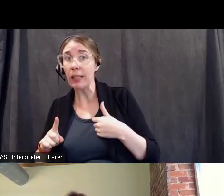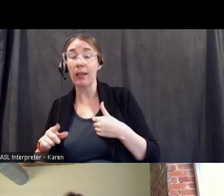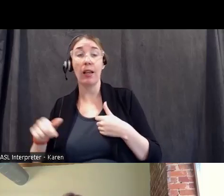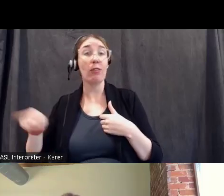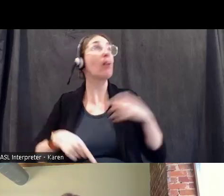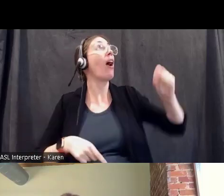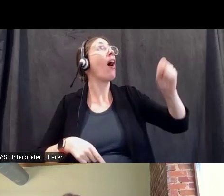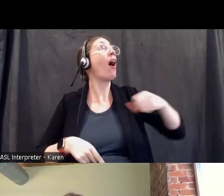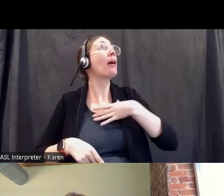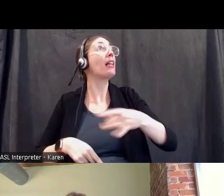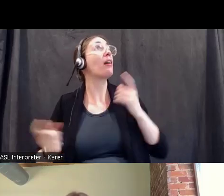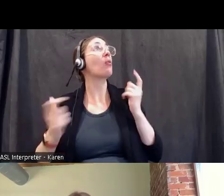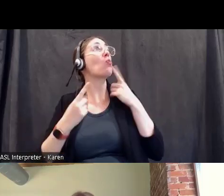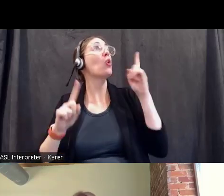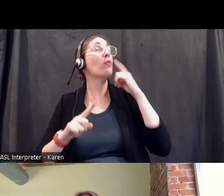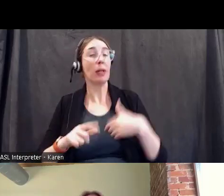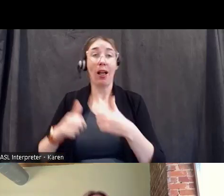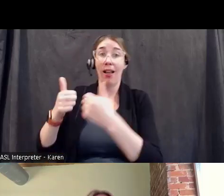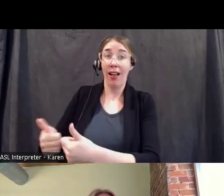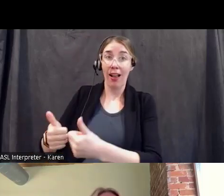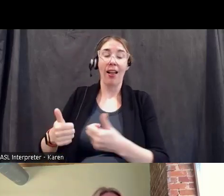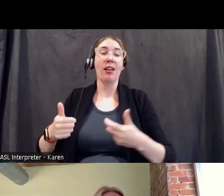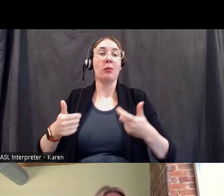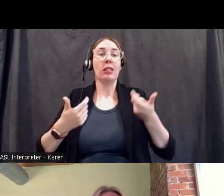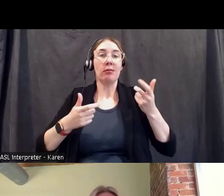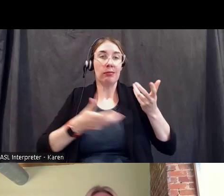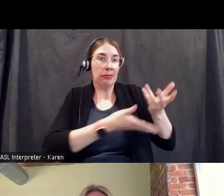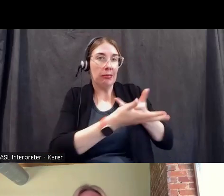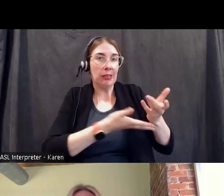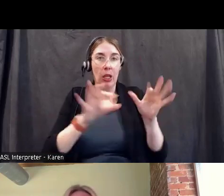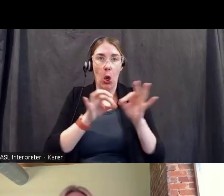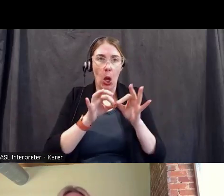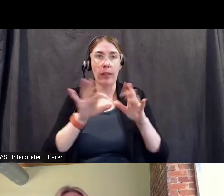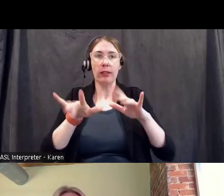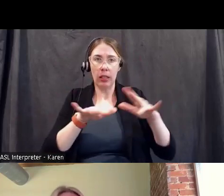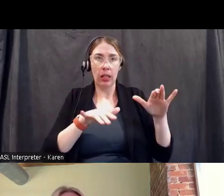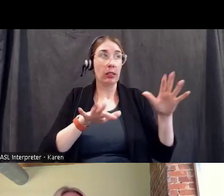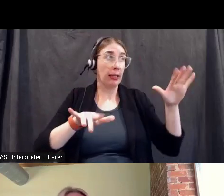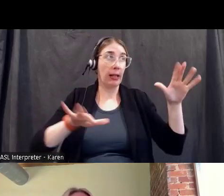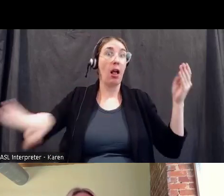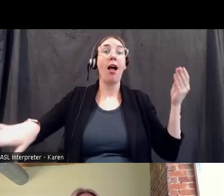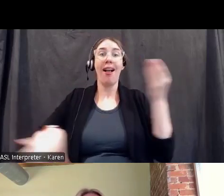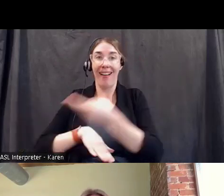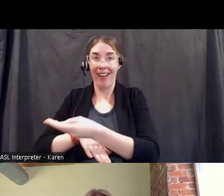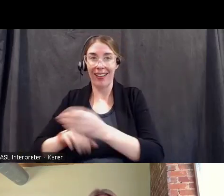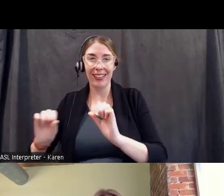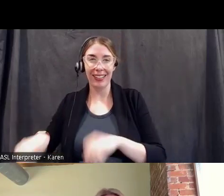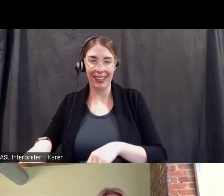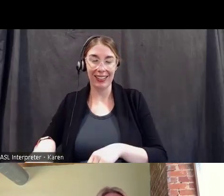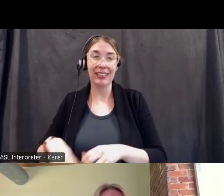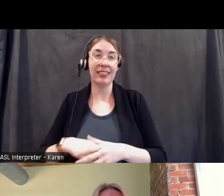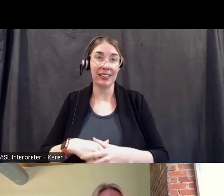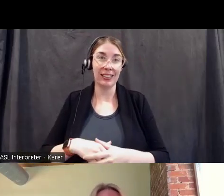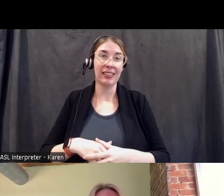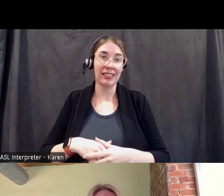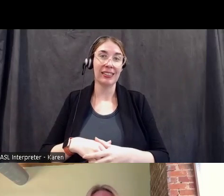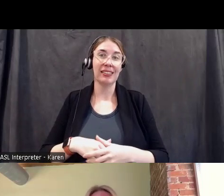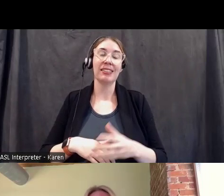Able Gamers, so with the possibility that they have some funding to help individuals get those